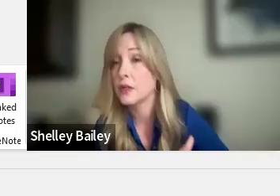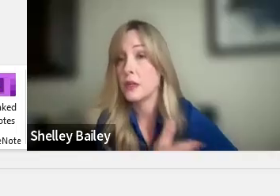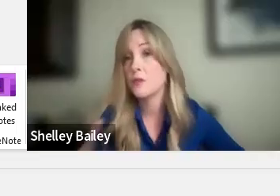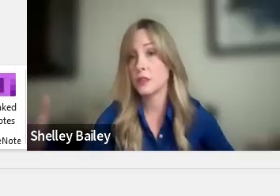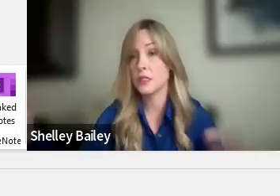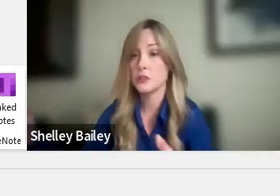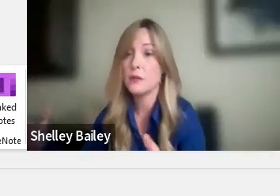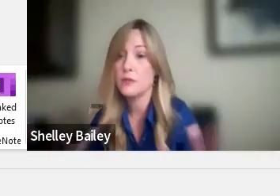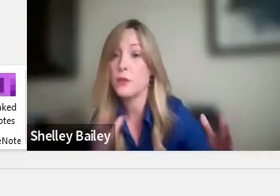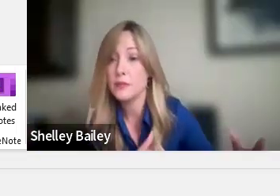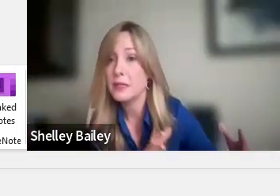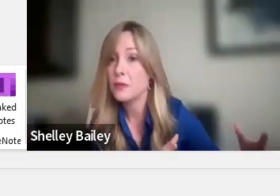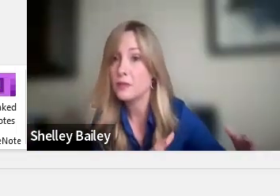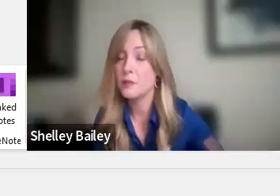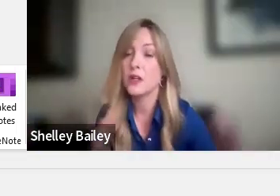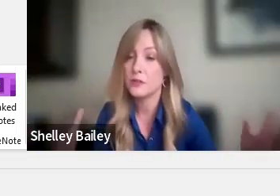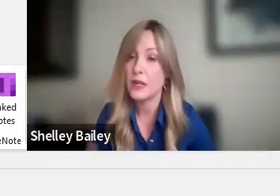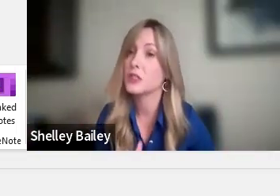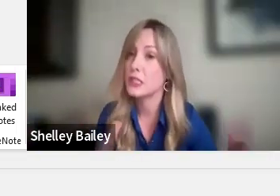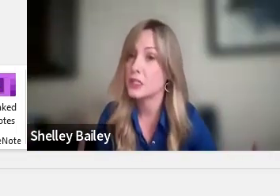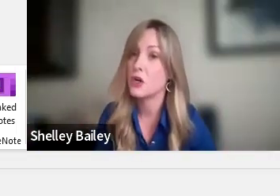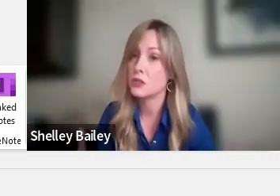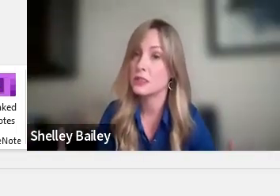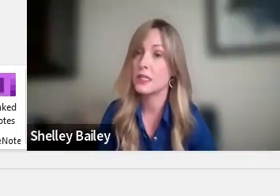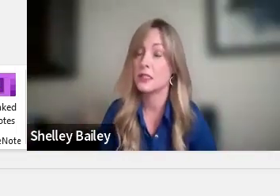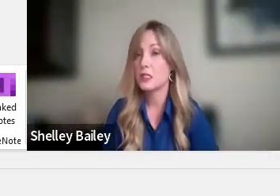better like over the years right we've we've been we've been modifying our data calls and